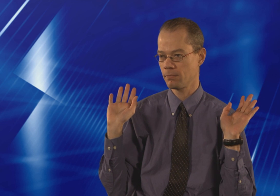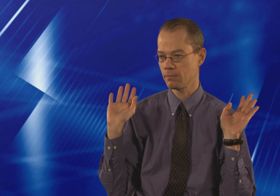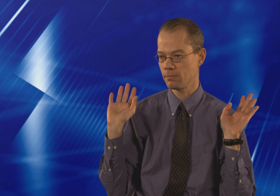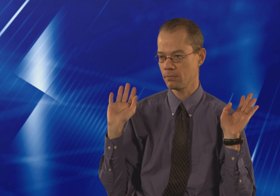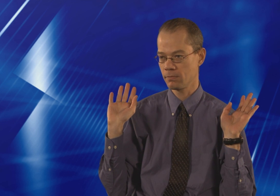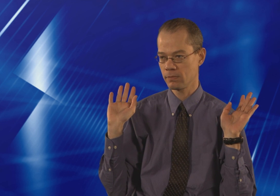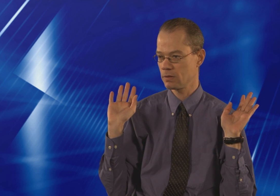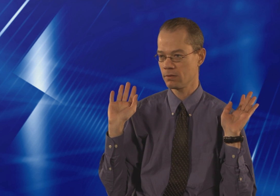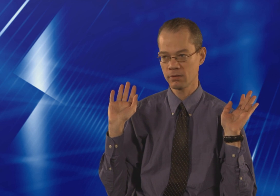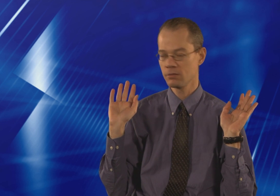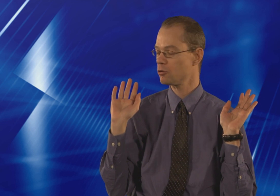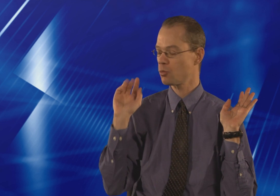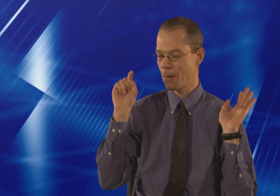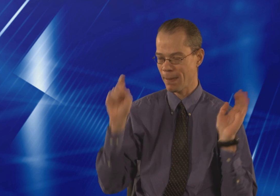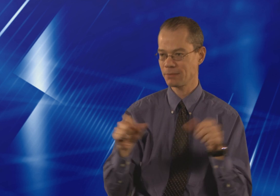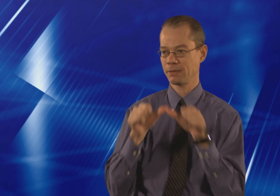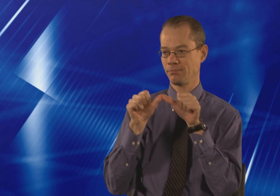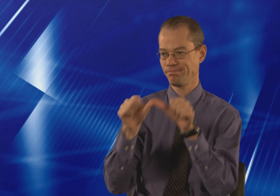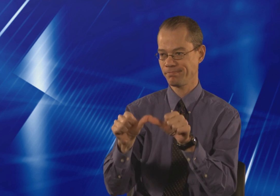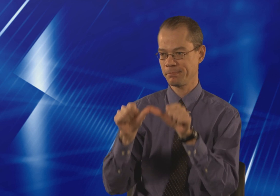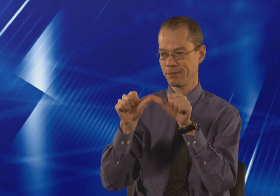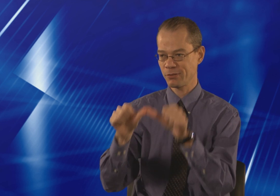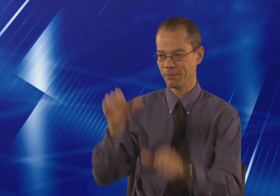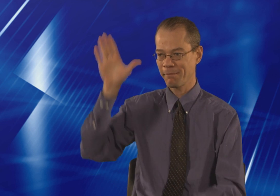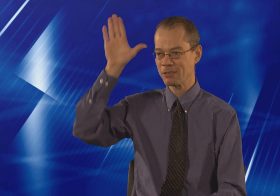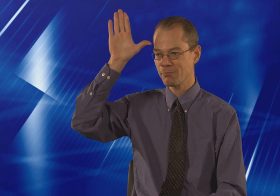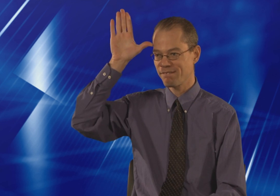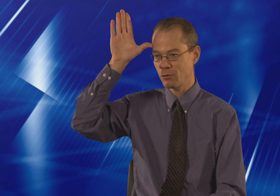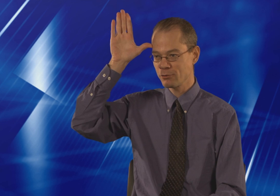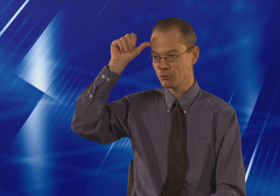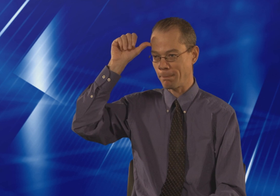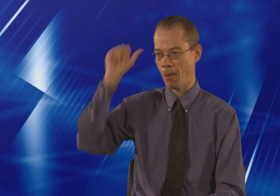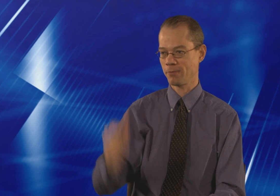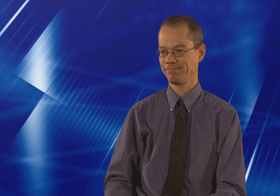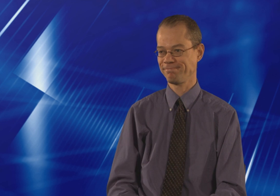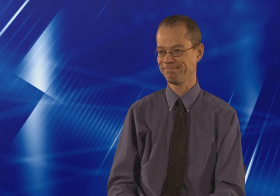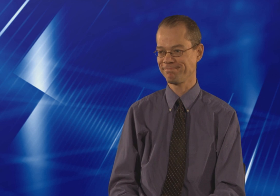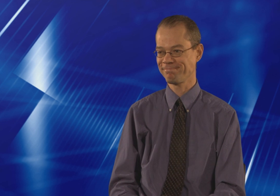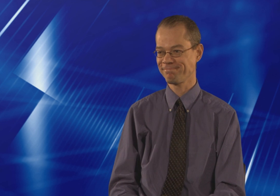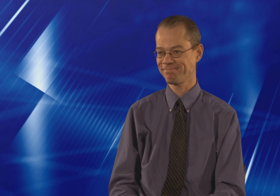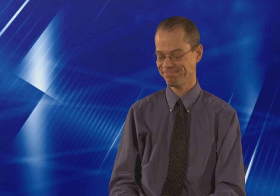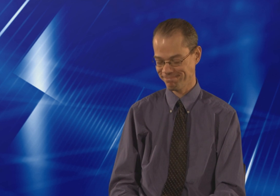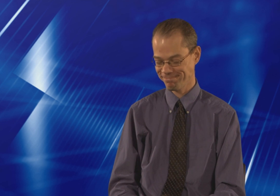You must be persistent and somewhat stubborn.